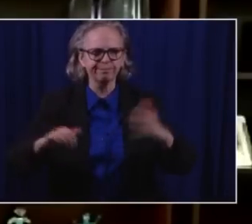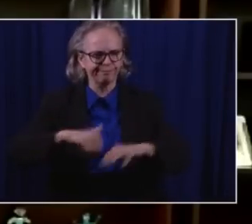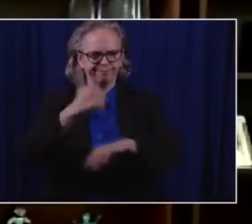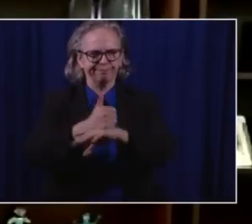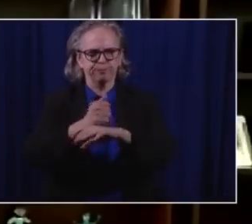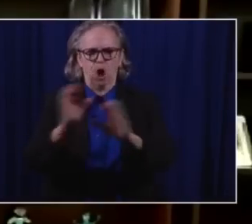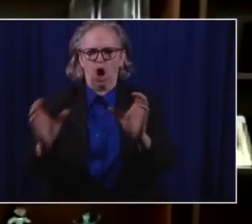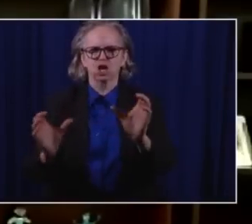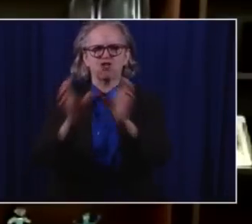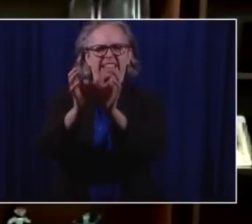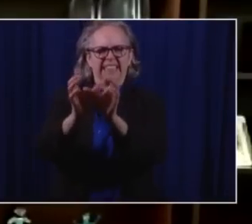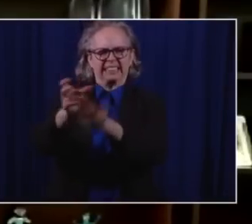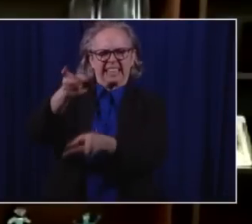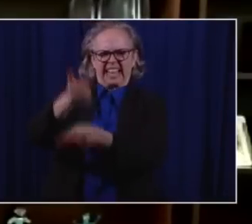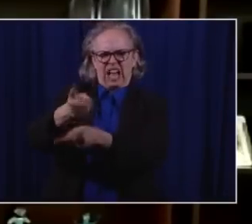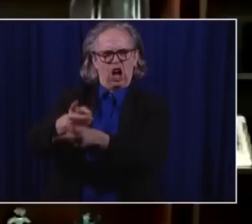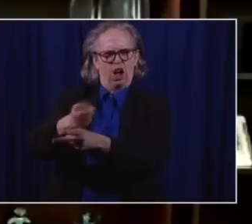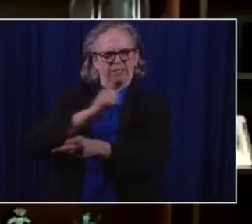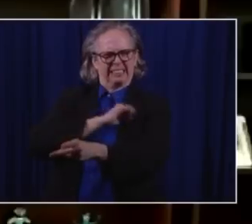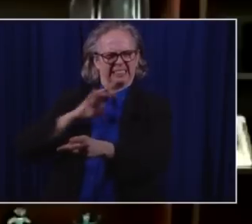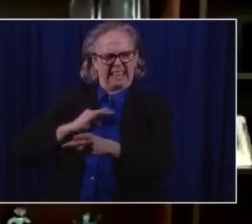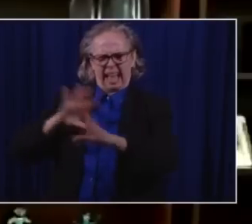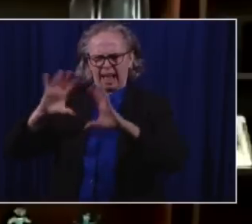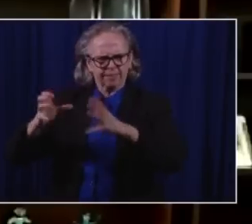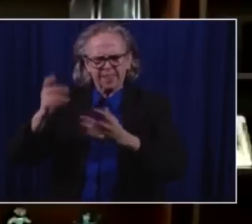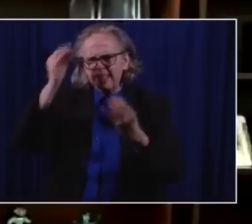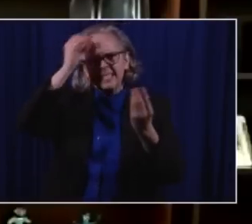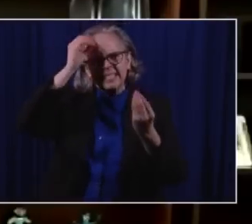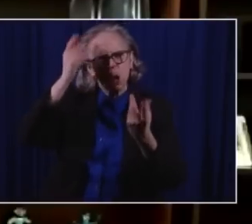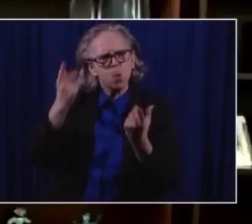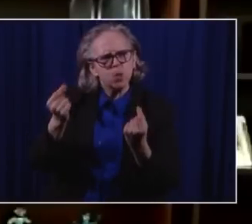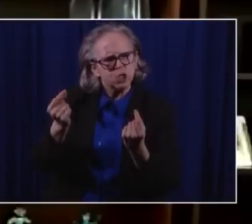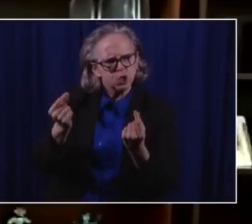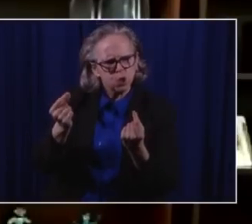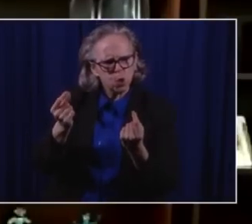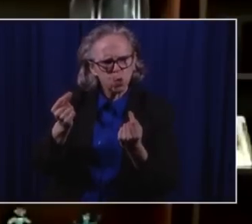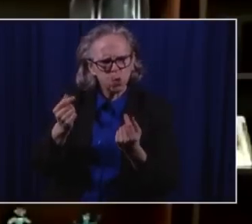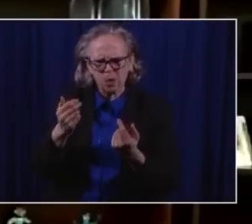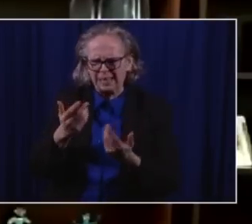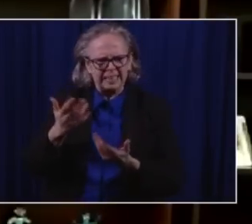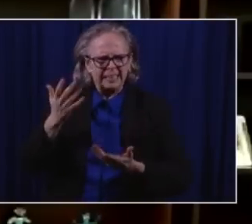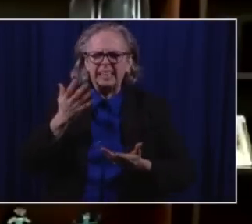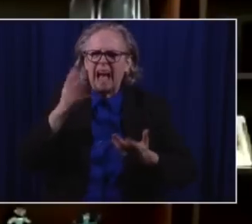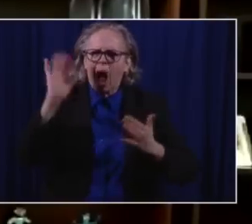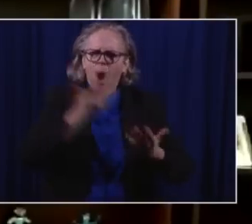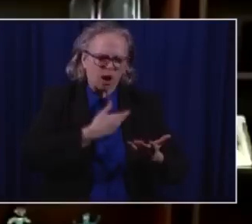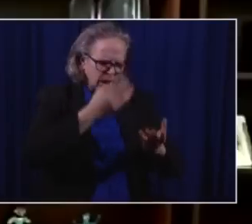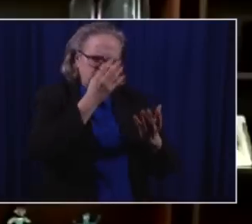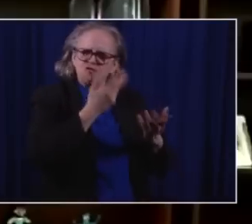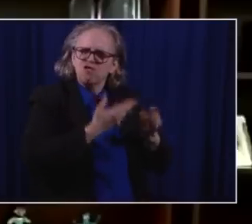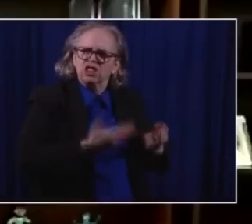palpable. The other thing our system Murray activating our crisis standard of care